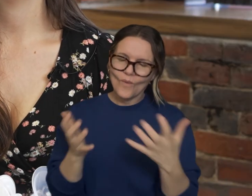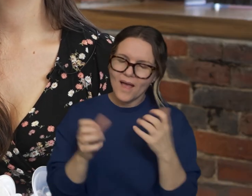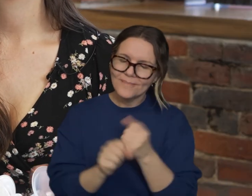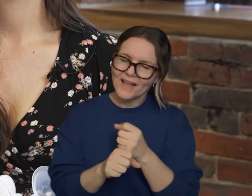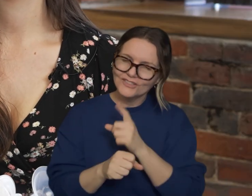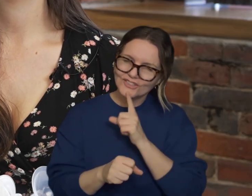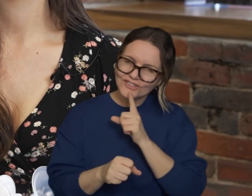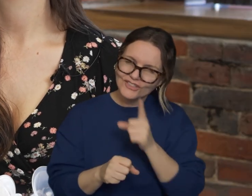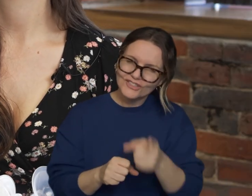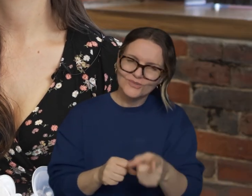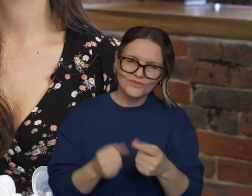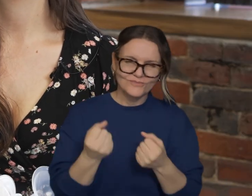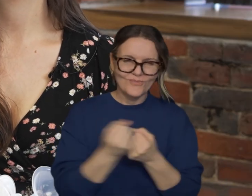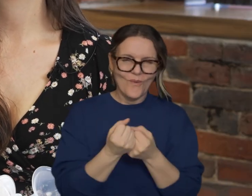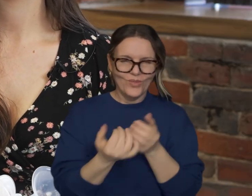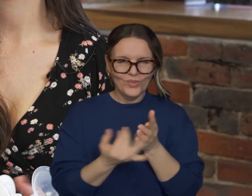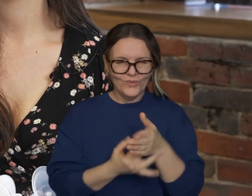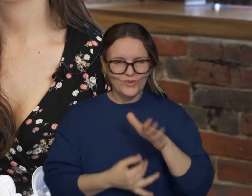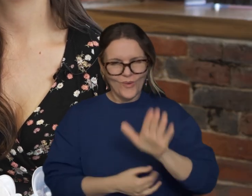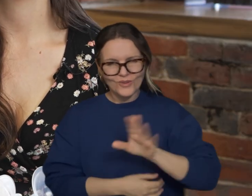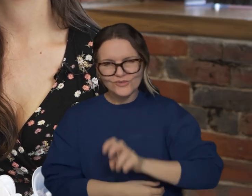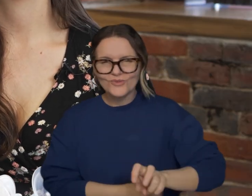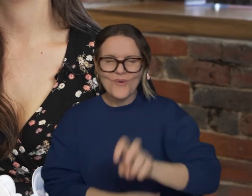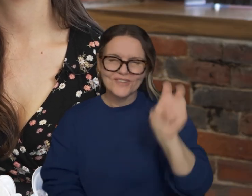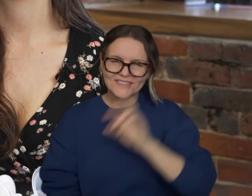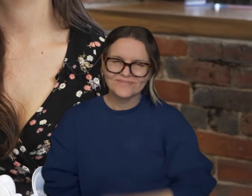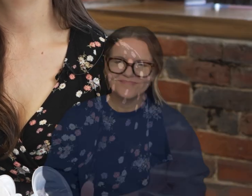out again we really want to make sure you're supported through this entire Journey